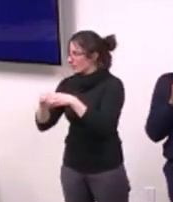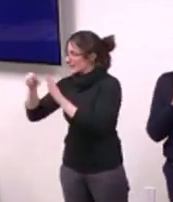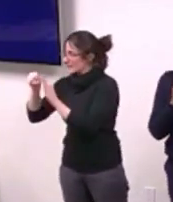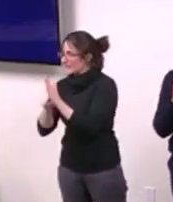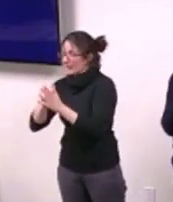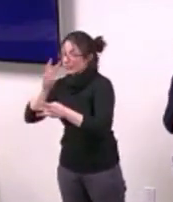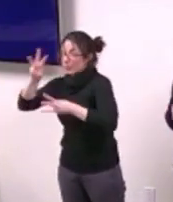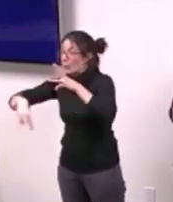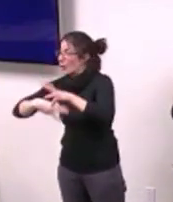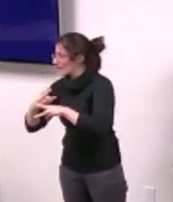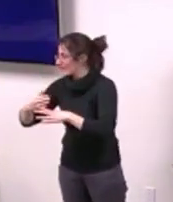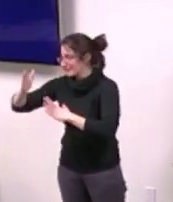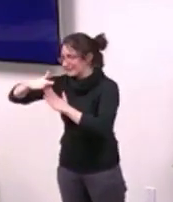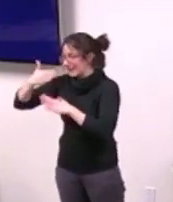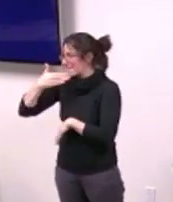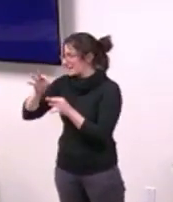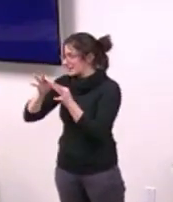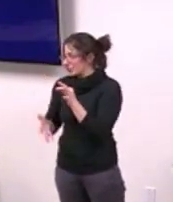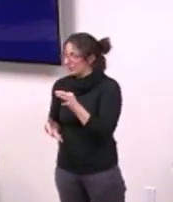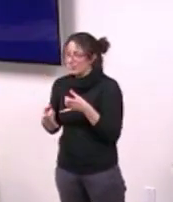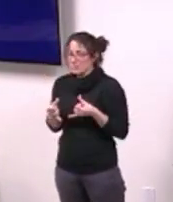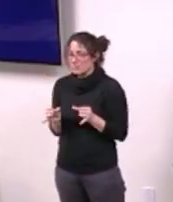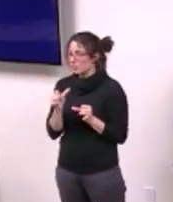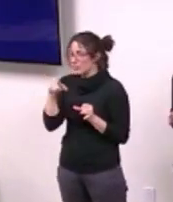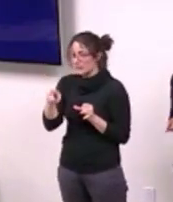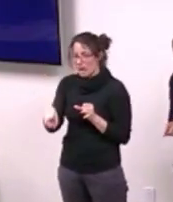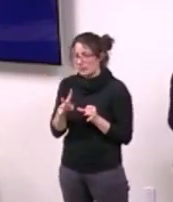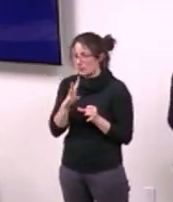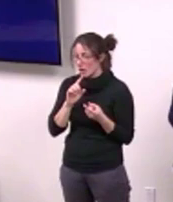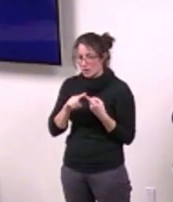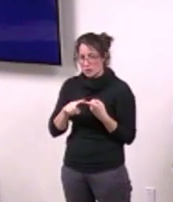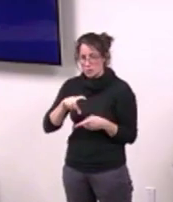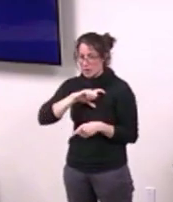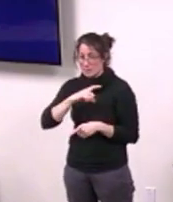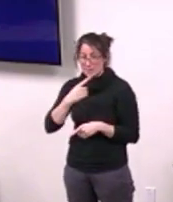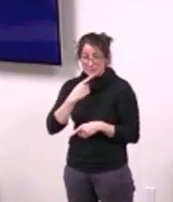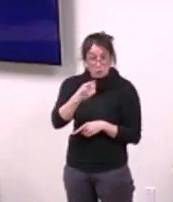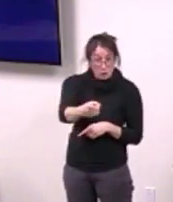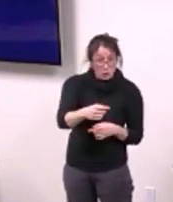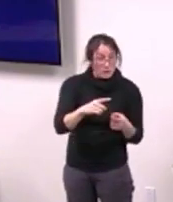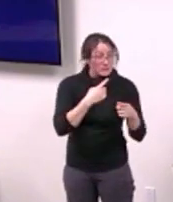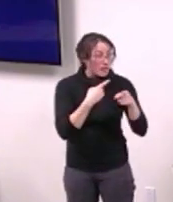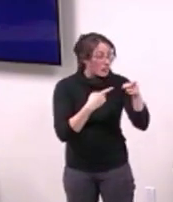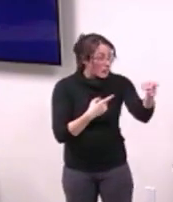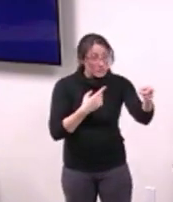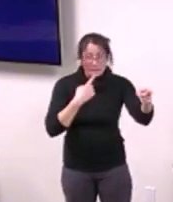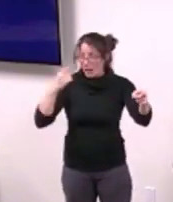You should not be talking to the cops. And I would say that to you, and I would say that to Latif, and I would say that to the interpreter.